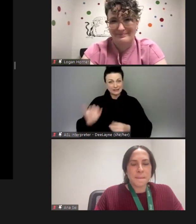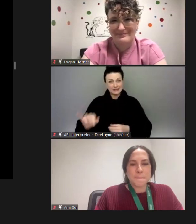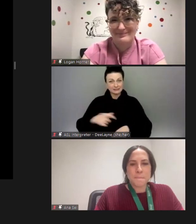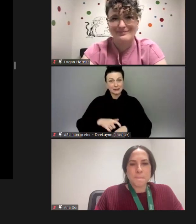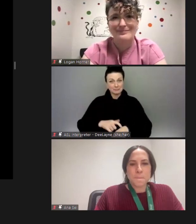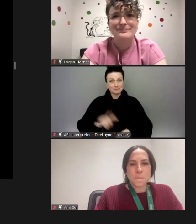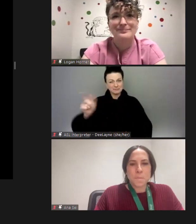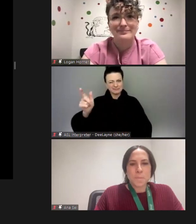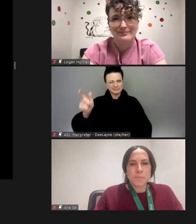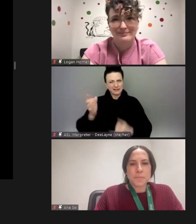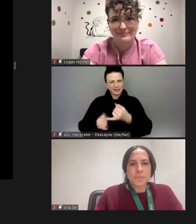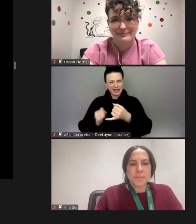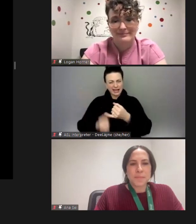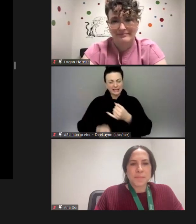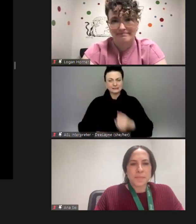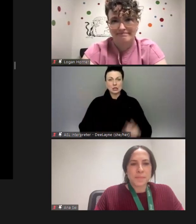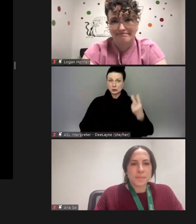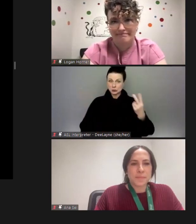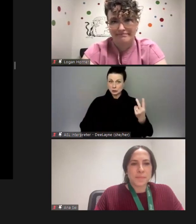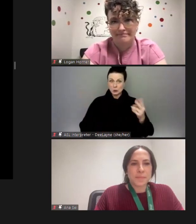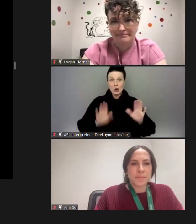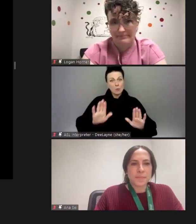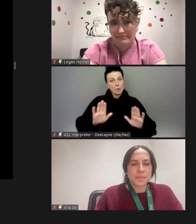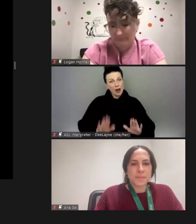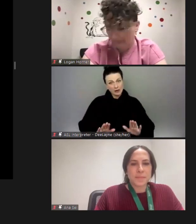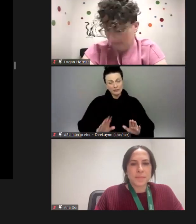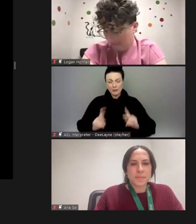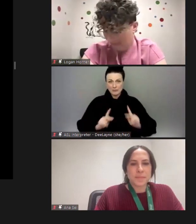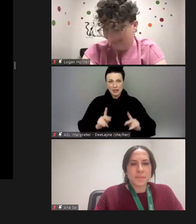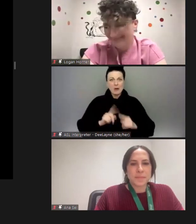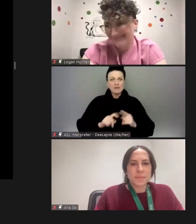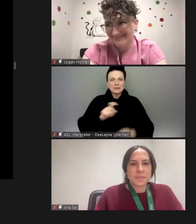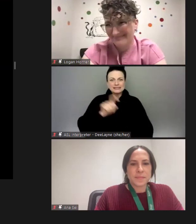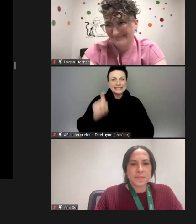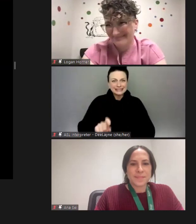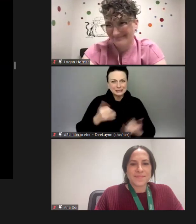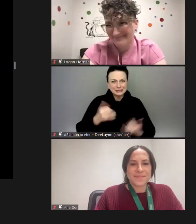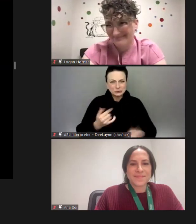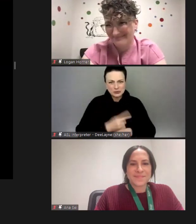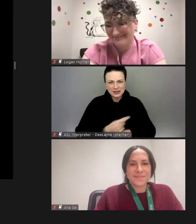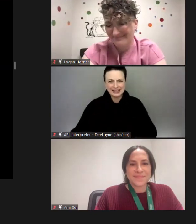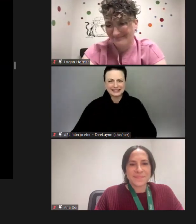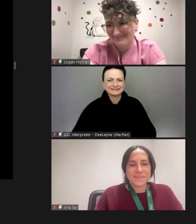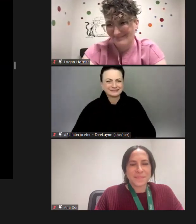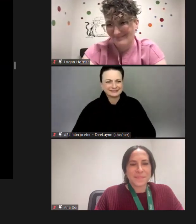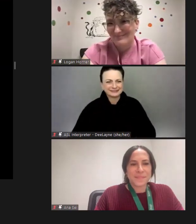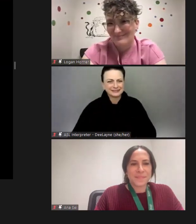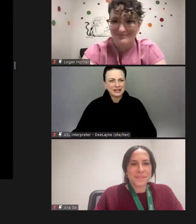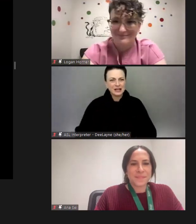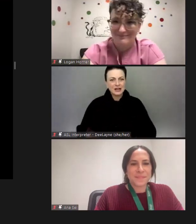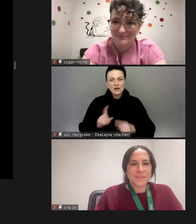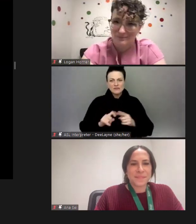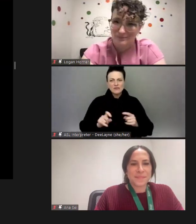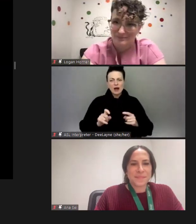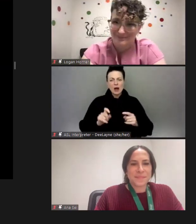we have two wonderful individuals from